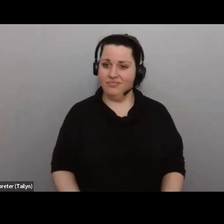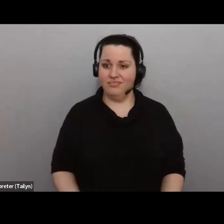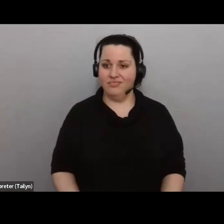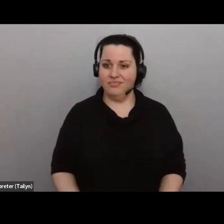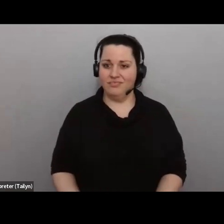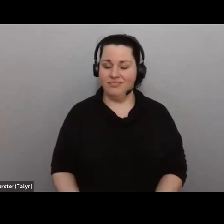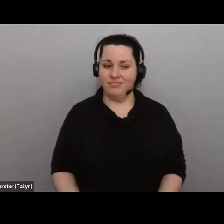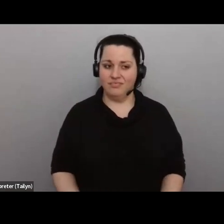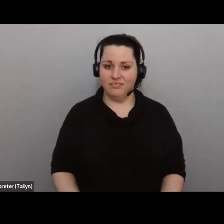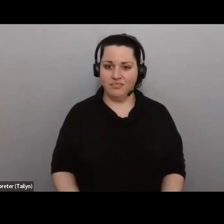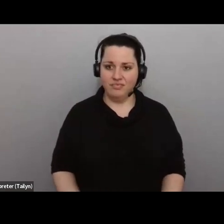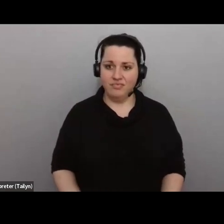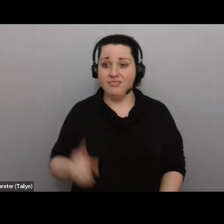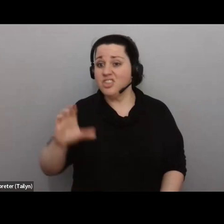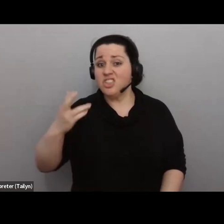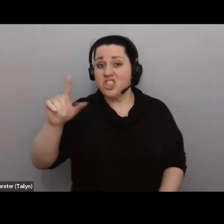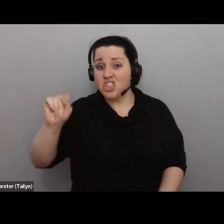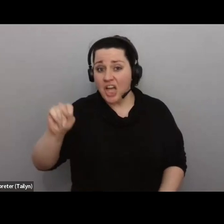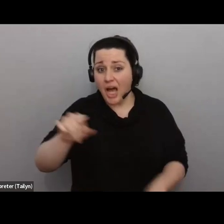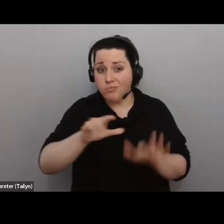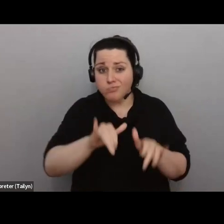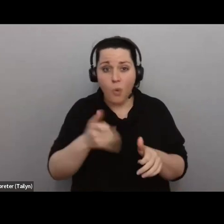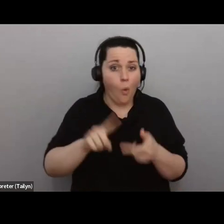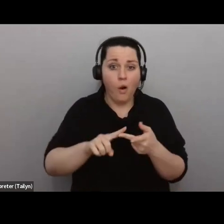Ayelen: They can either go in the chat or you can feel free to unmute.